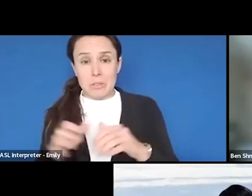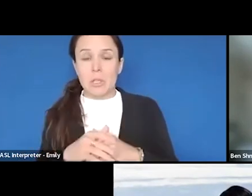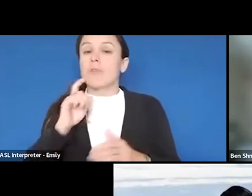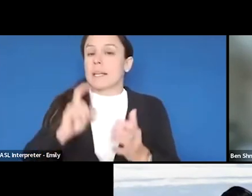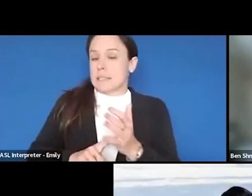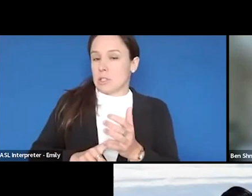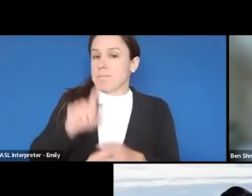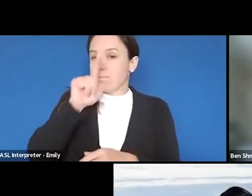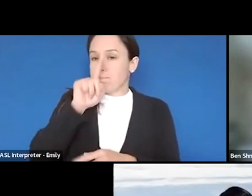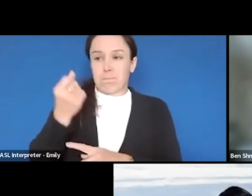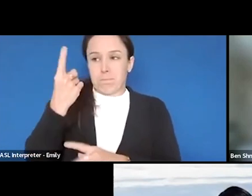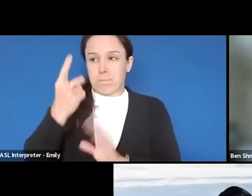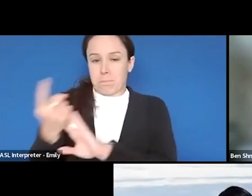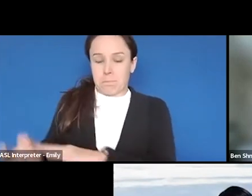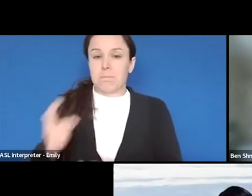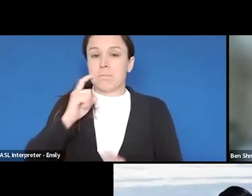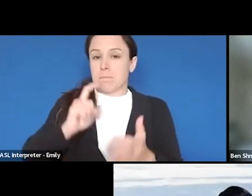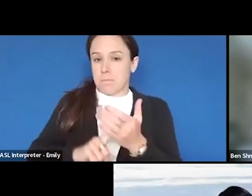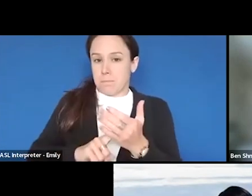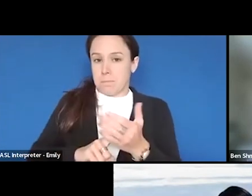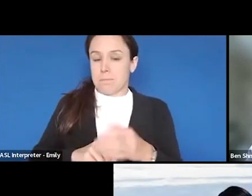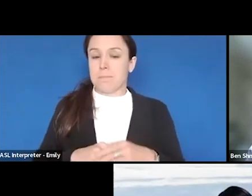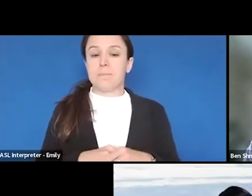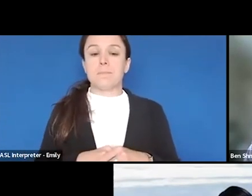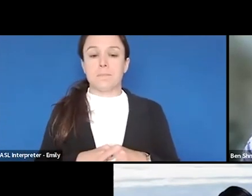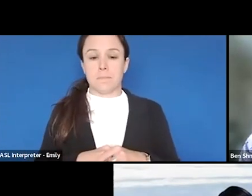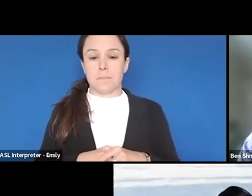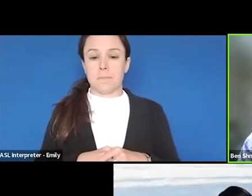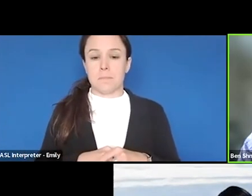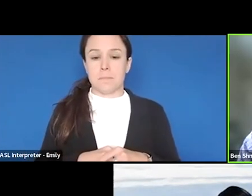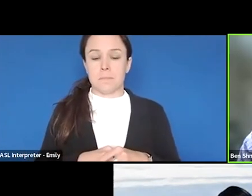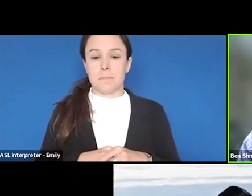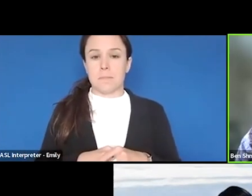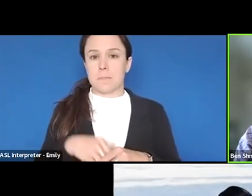me -- let me use the word recognition and I'm not sure who to turn into